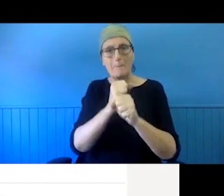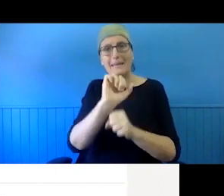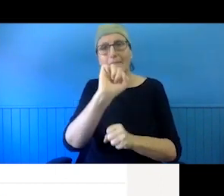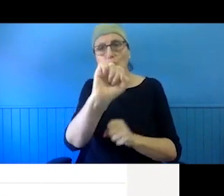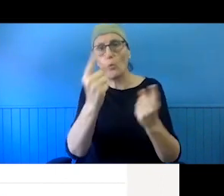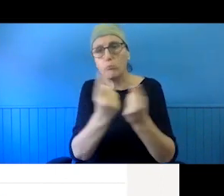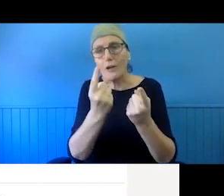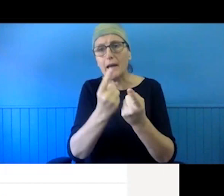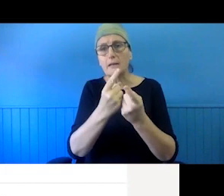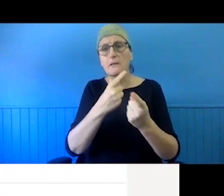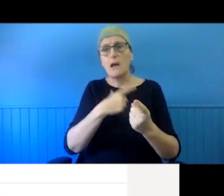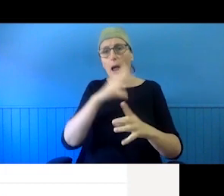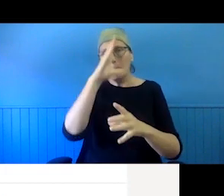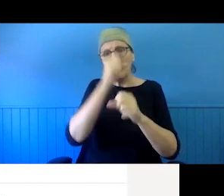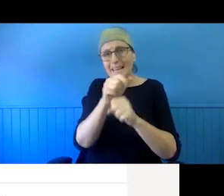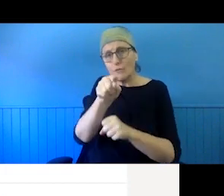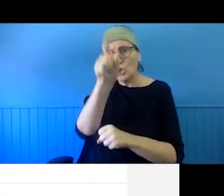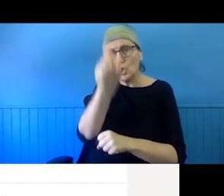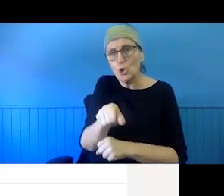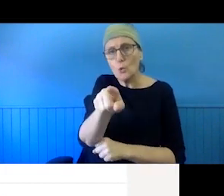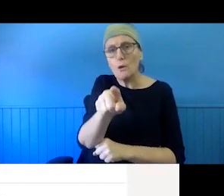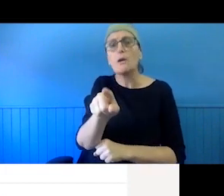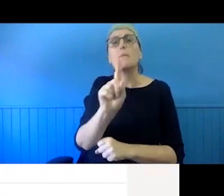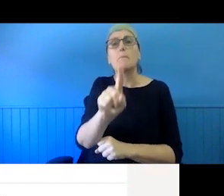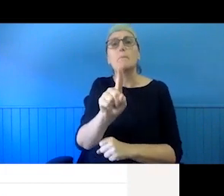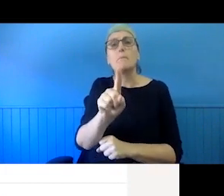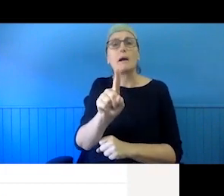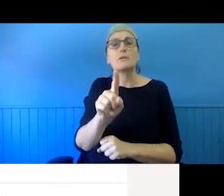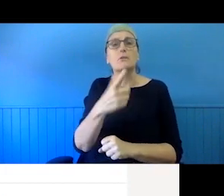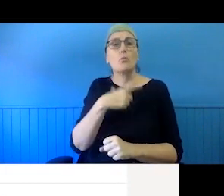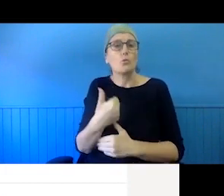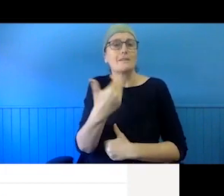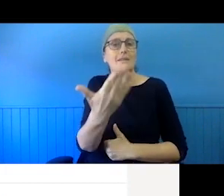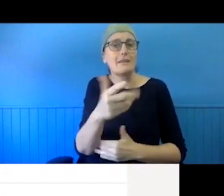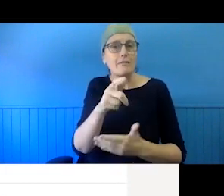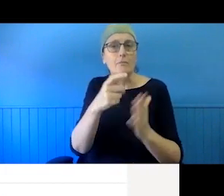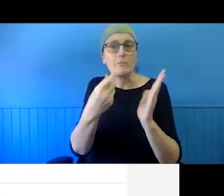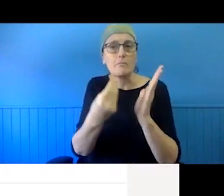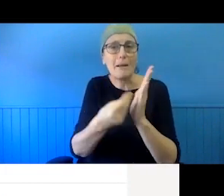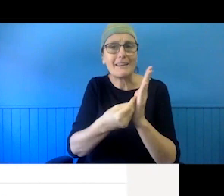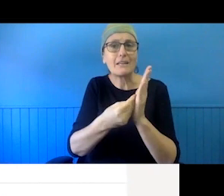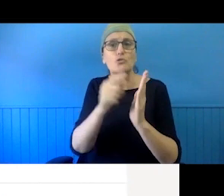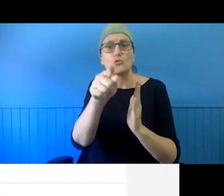that creator money so they can go out and explore their ideas and to do things. And I think that's also finding its way into business more